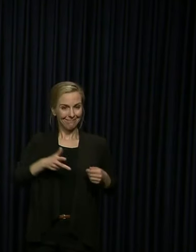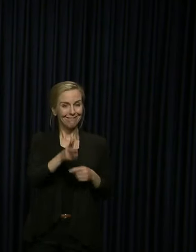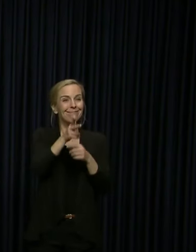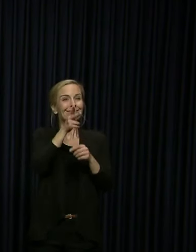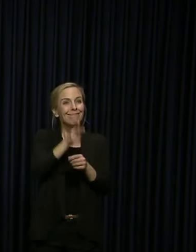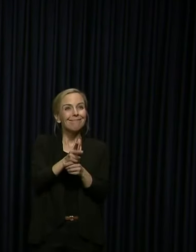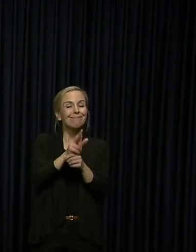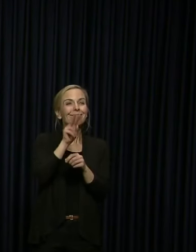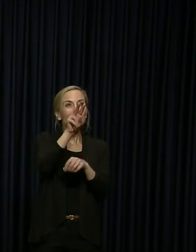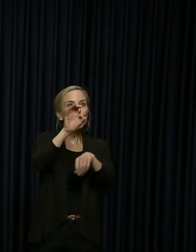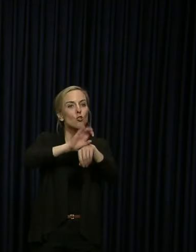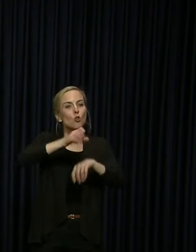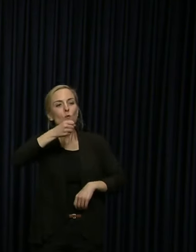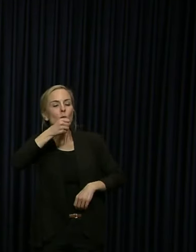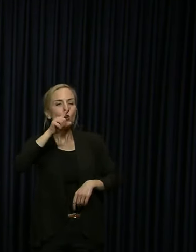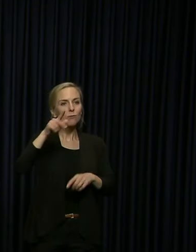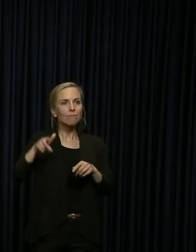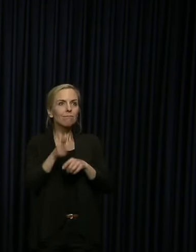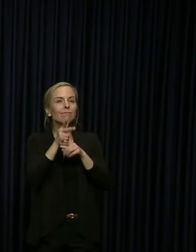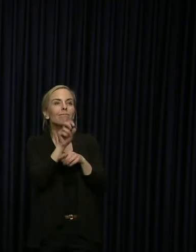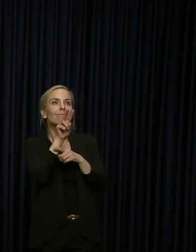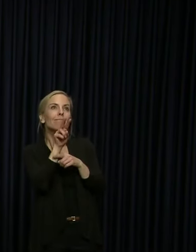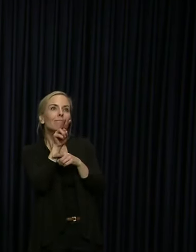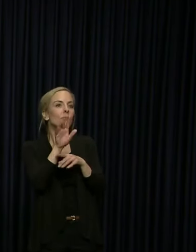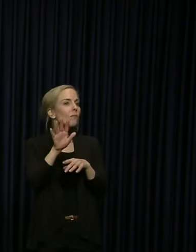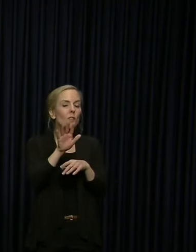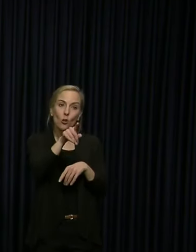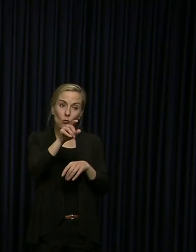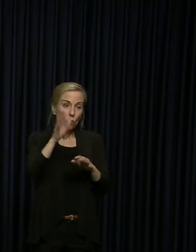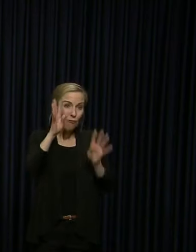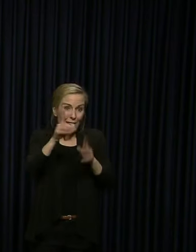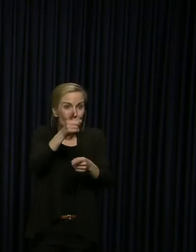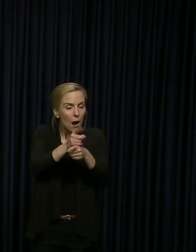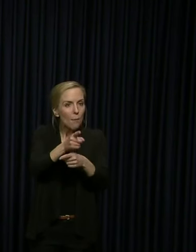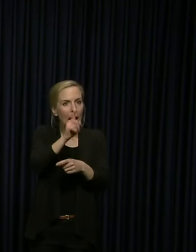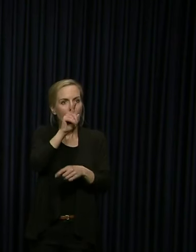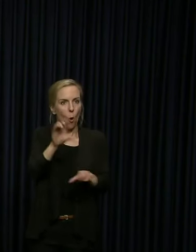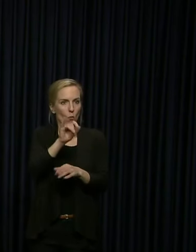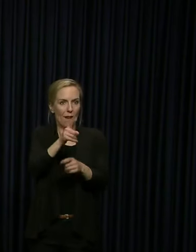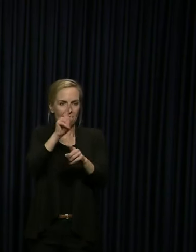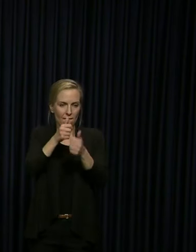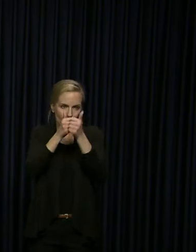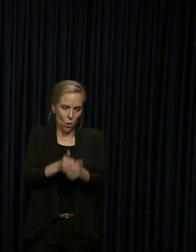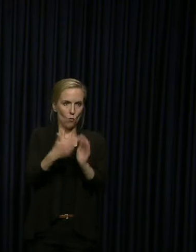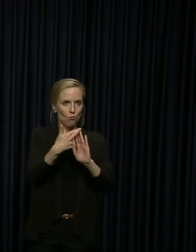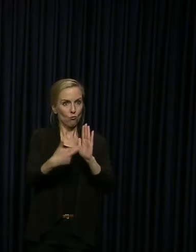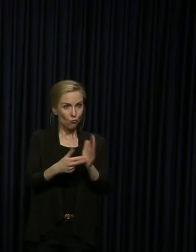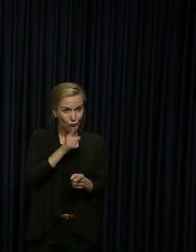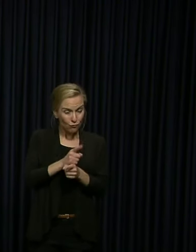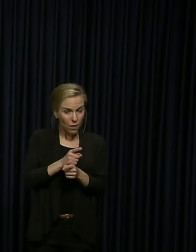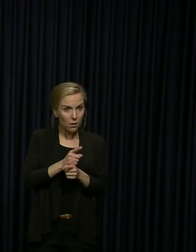TO BE OPENED ANYMORE.